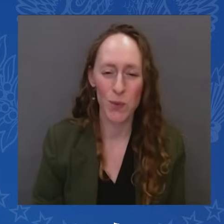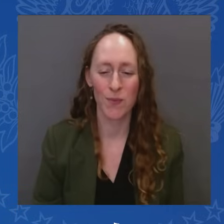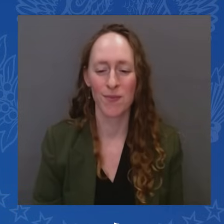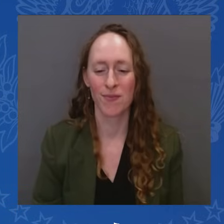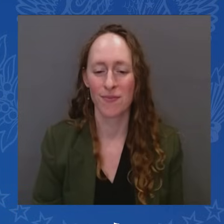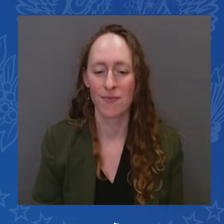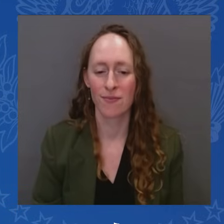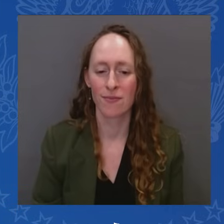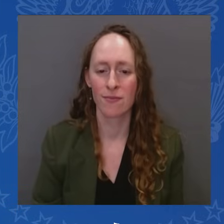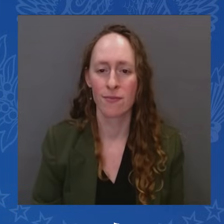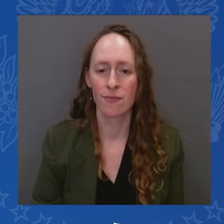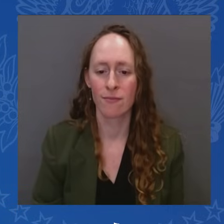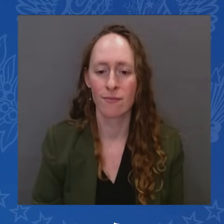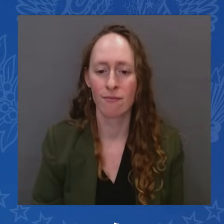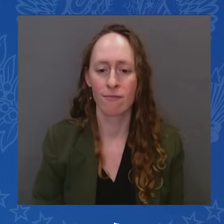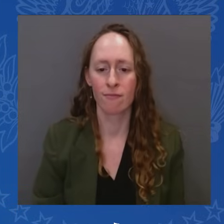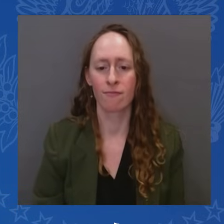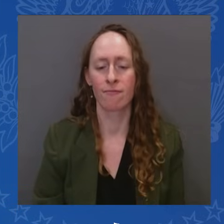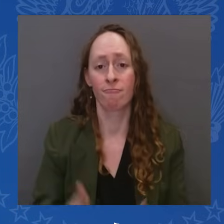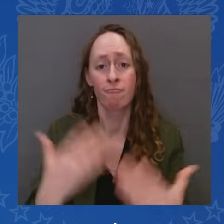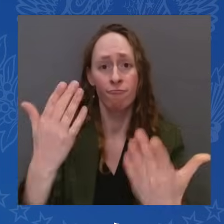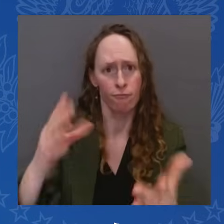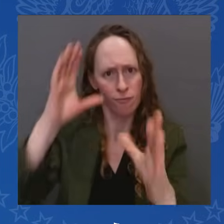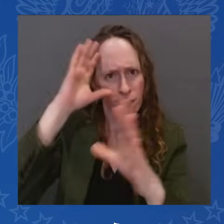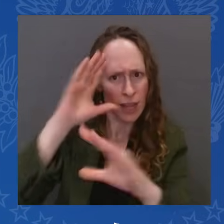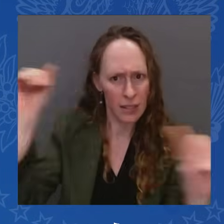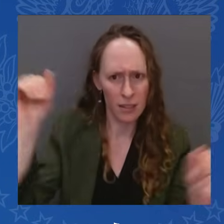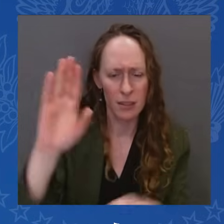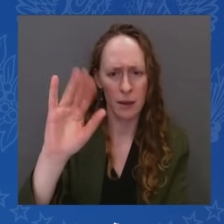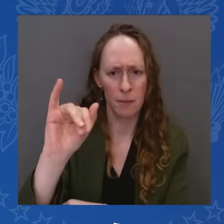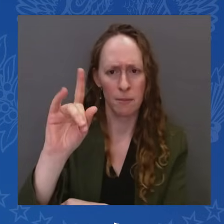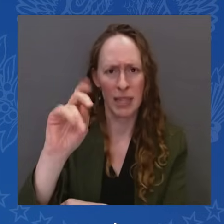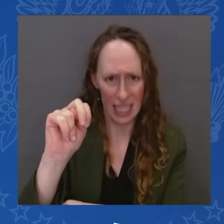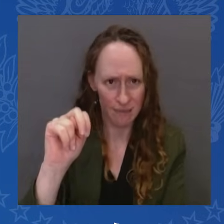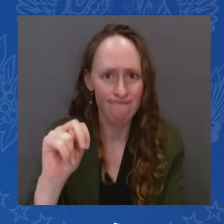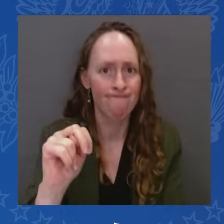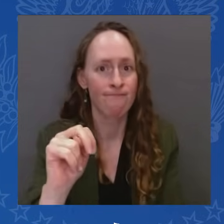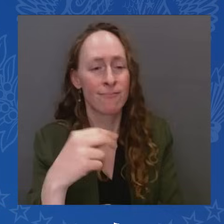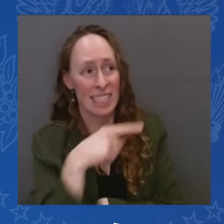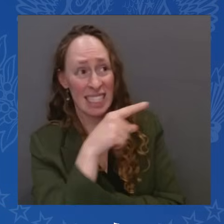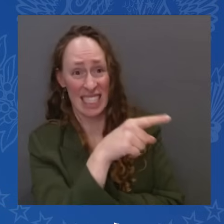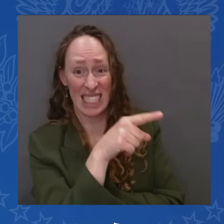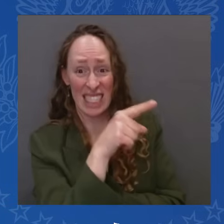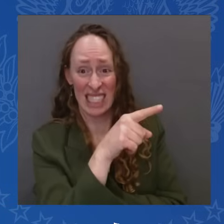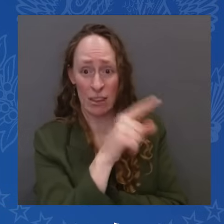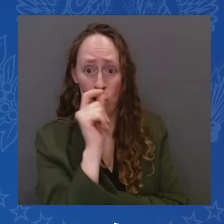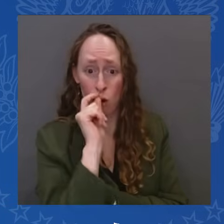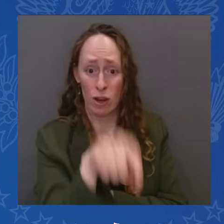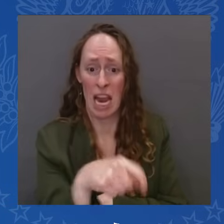has stalled in recent months, Congress is blocking aid, and Vladimir Putin appears ready to just wait things out.